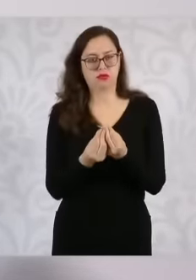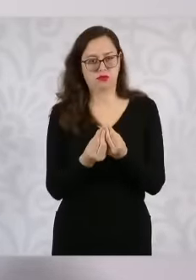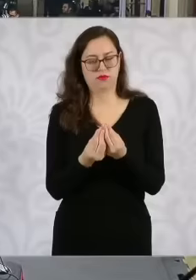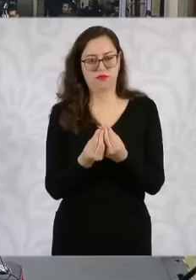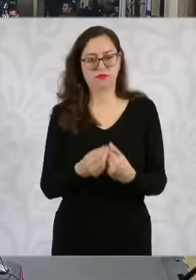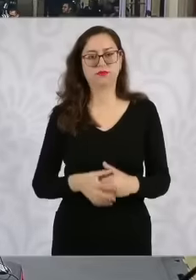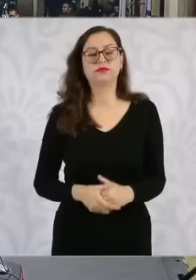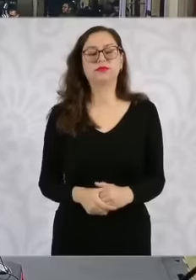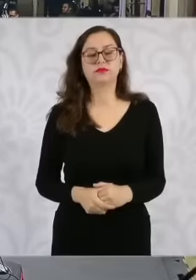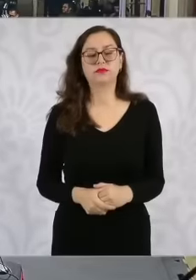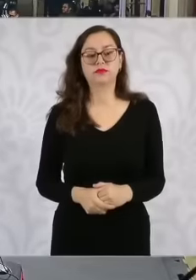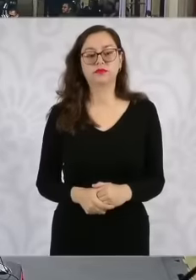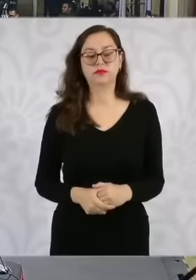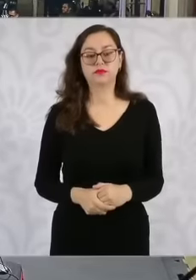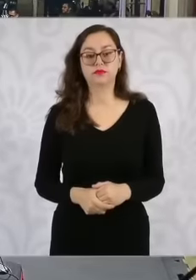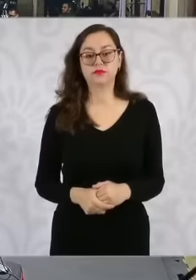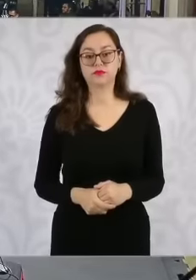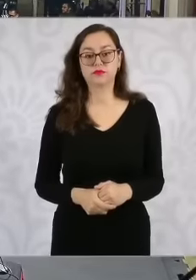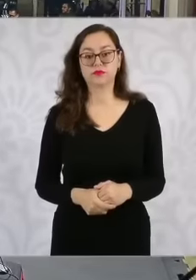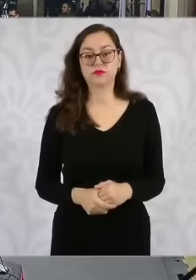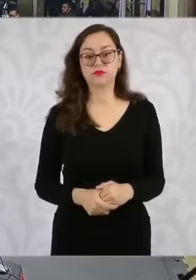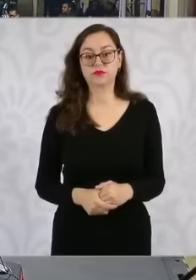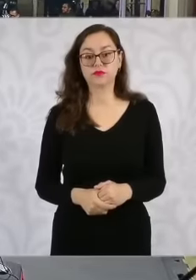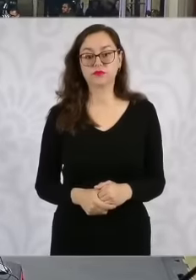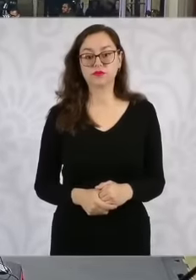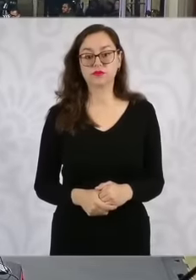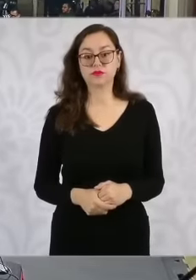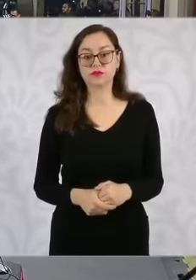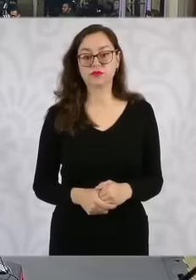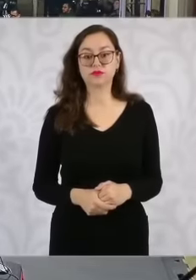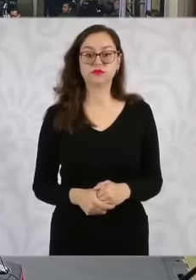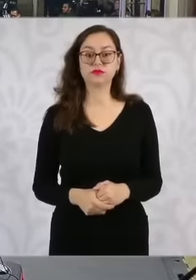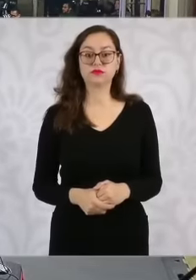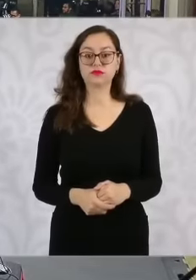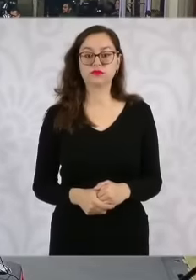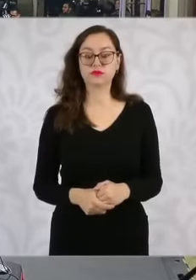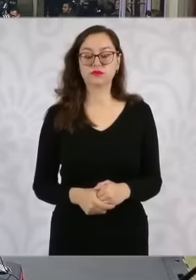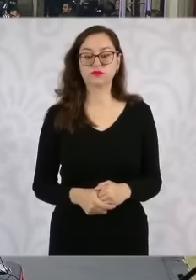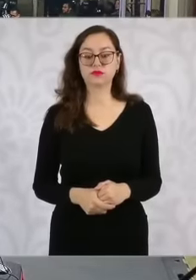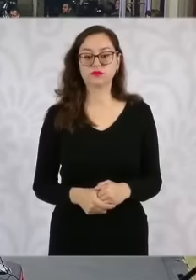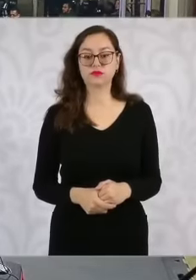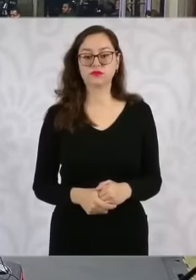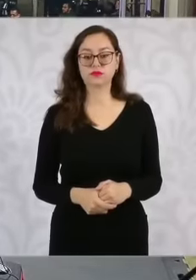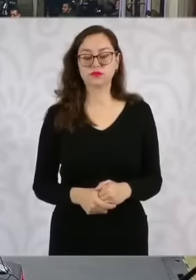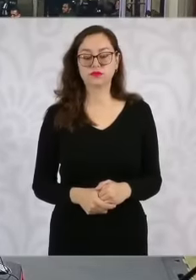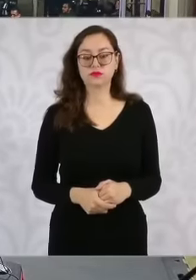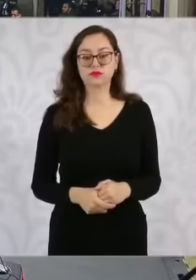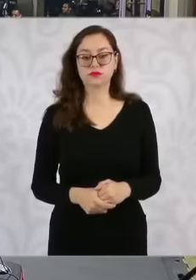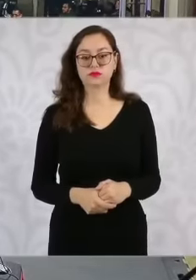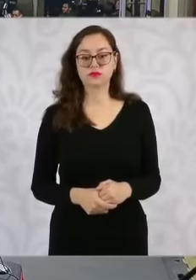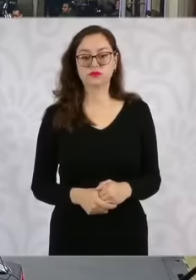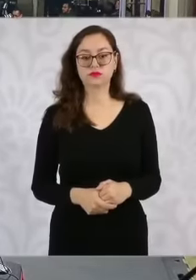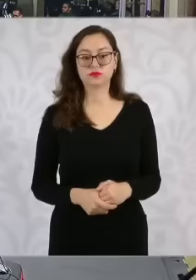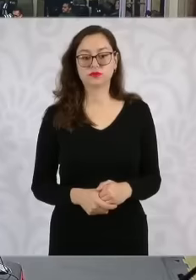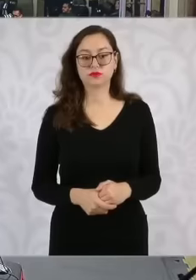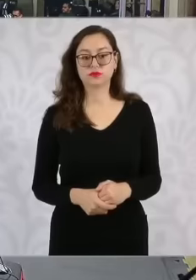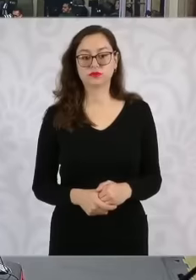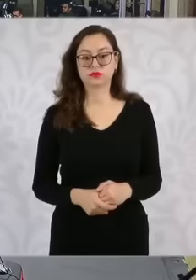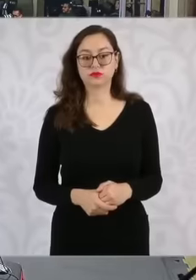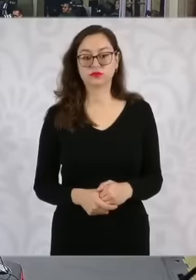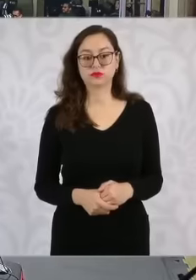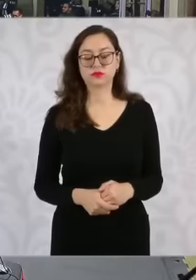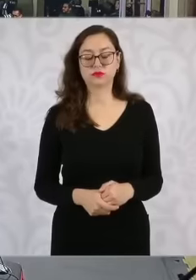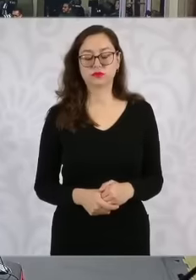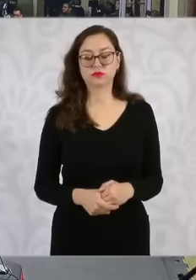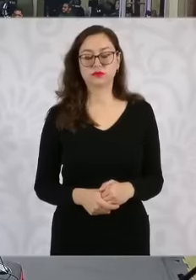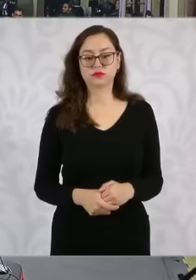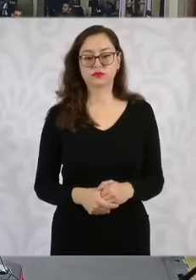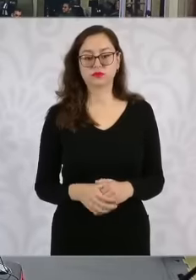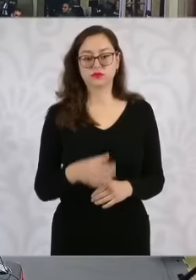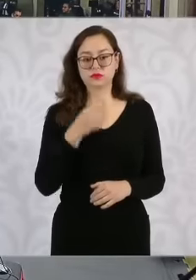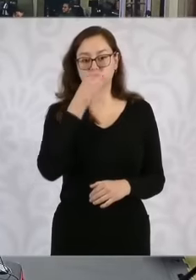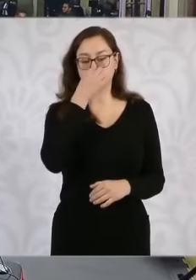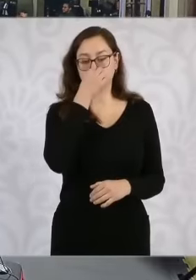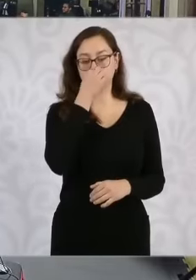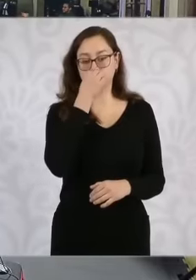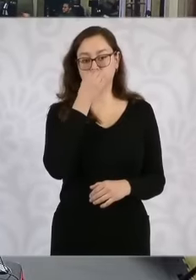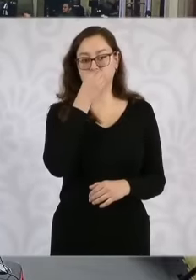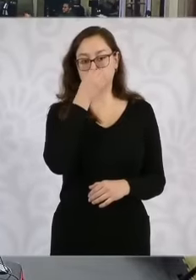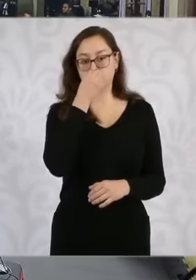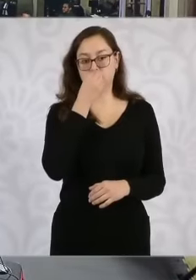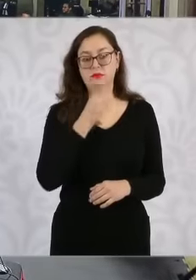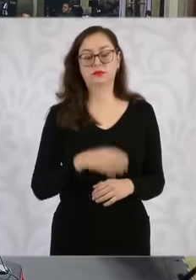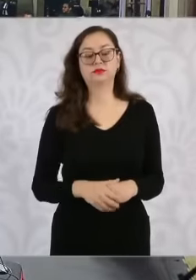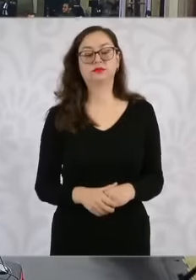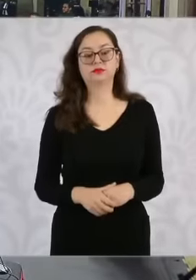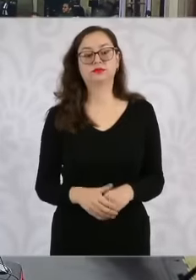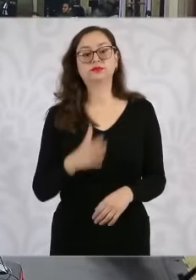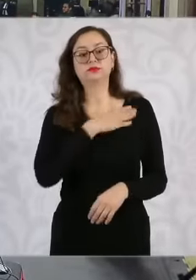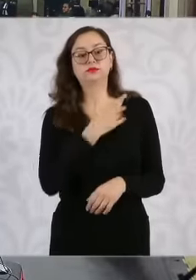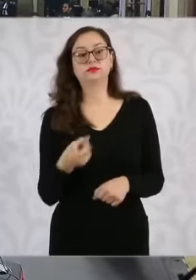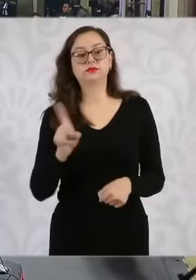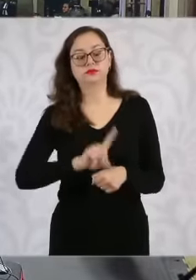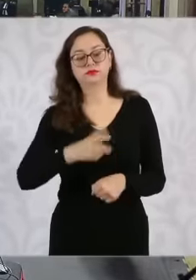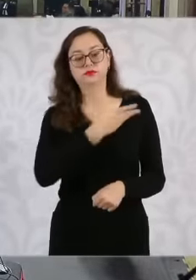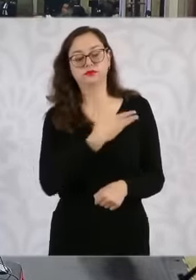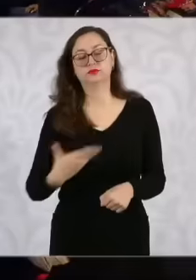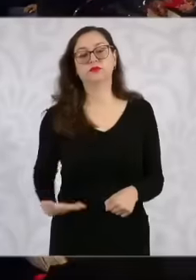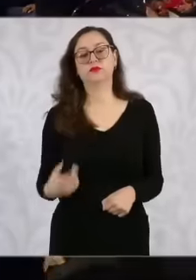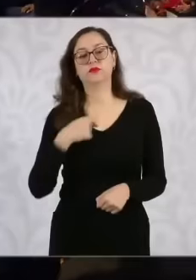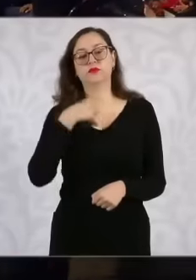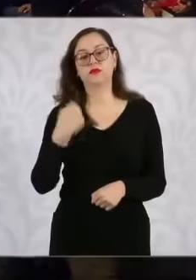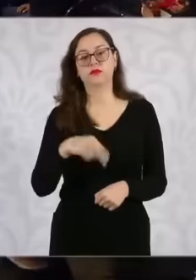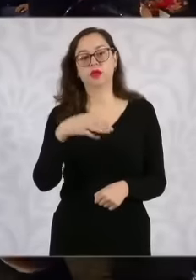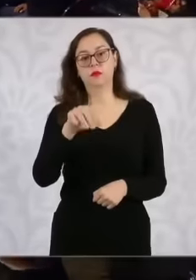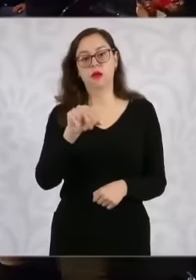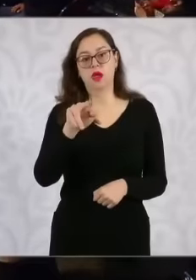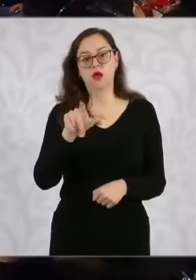, president, how are you, president? Good morning, Manuel Galatti, from without a line, first of all. almost